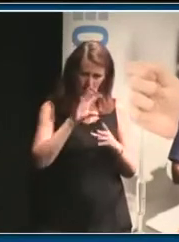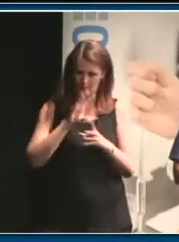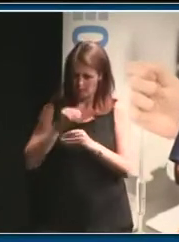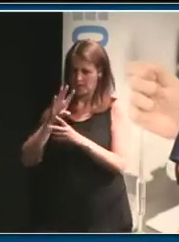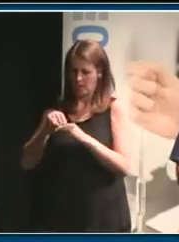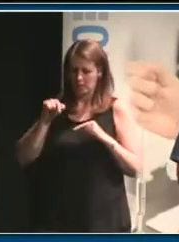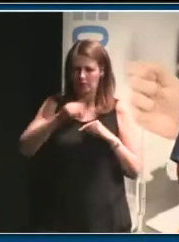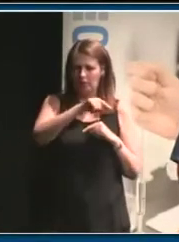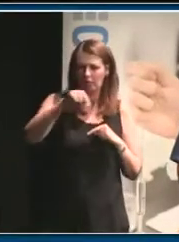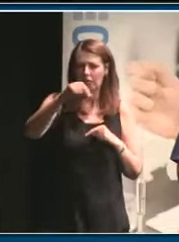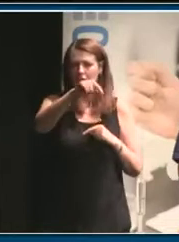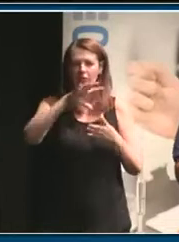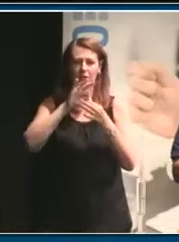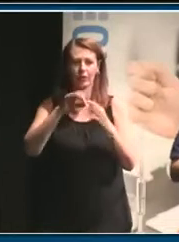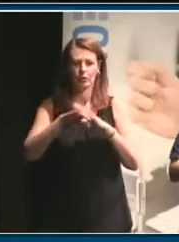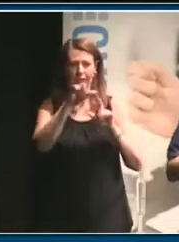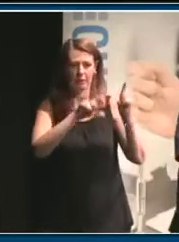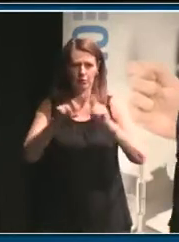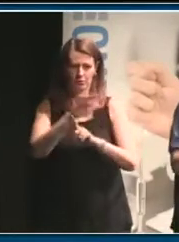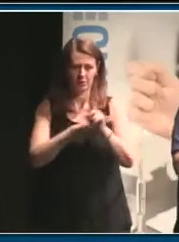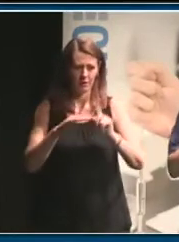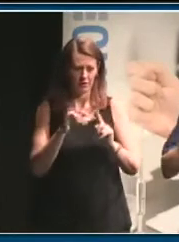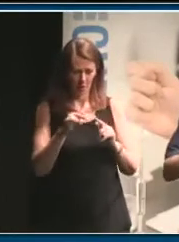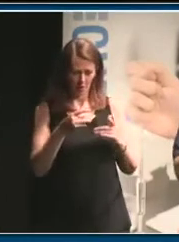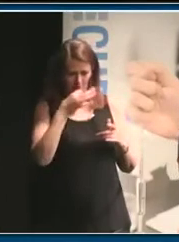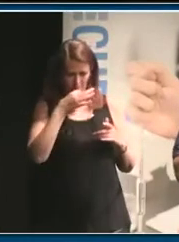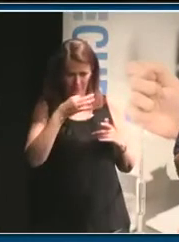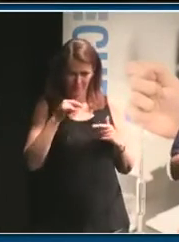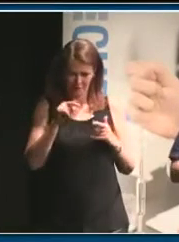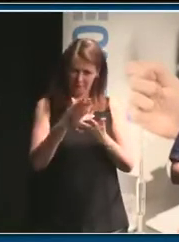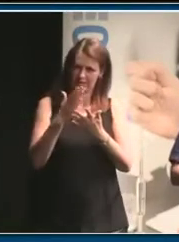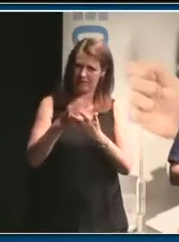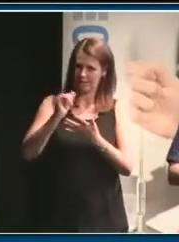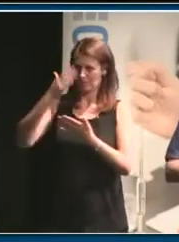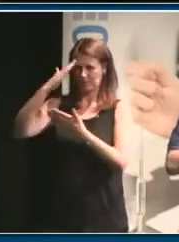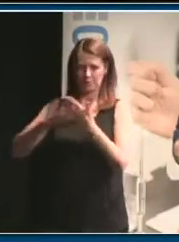of the chemical enterprises which causes me to look at things from my unique perspective. So